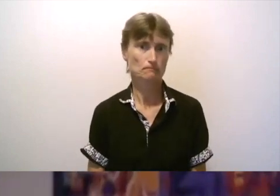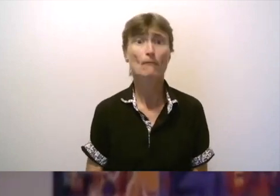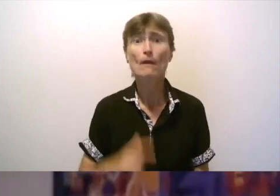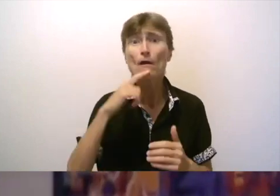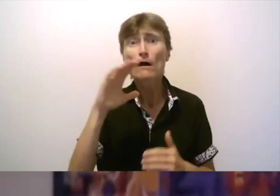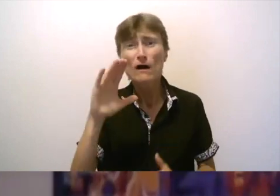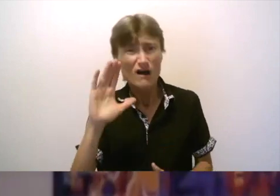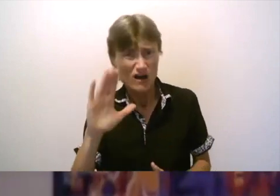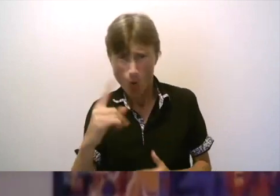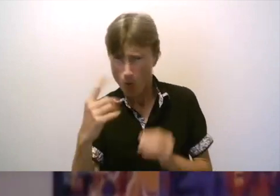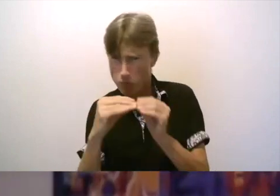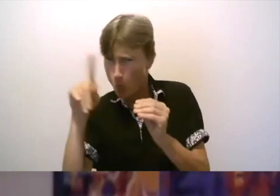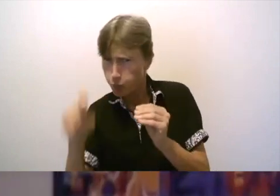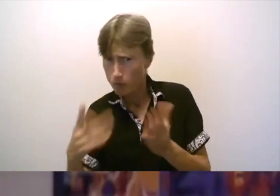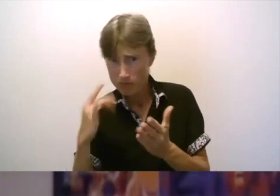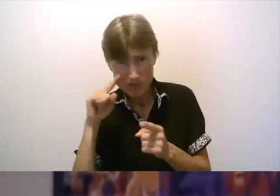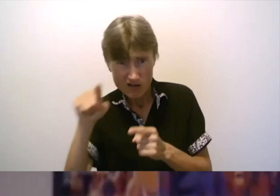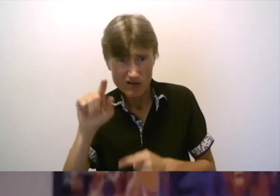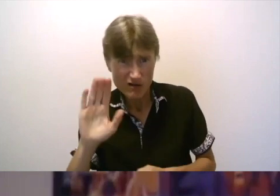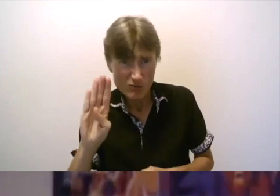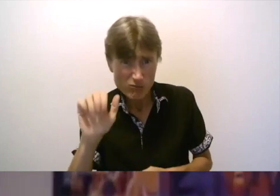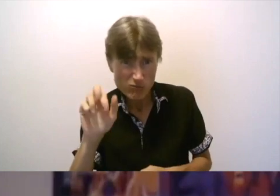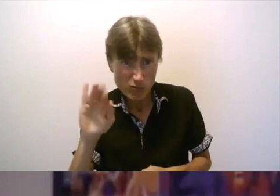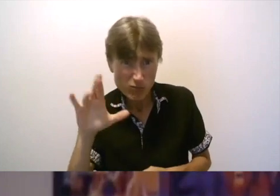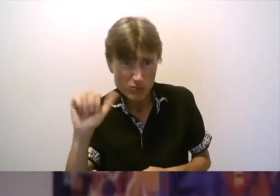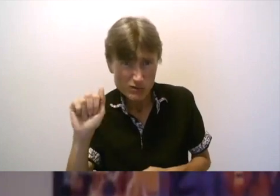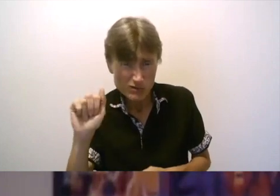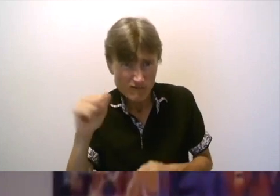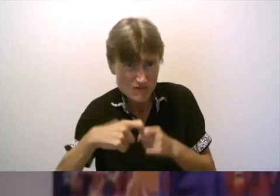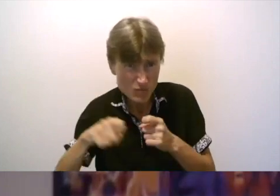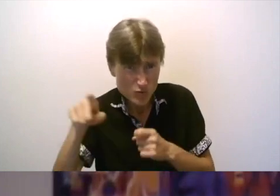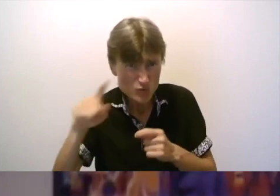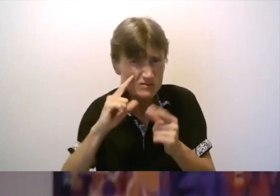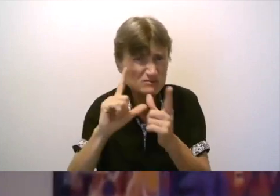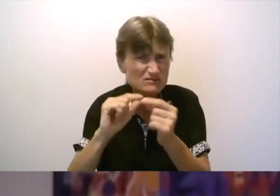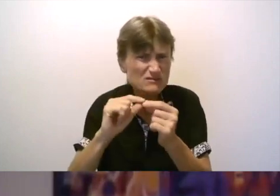um i believe this came in from uh when someone registered why won't the